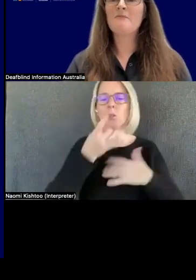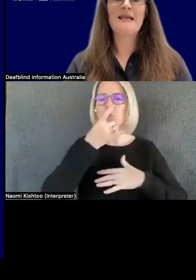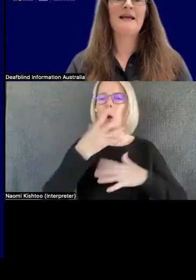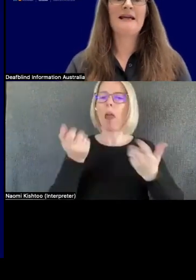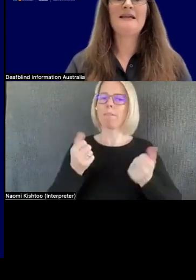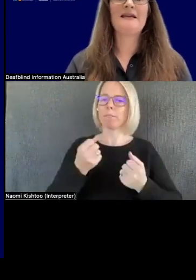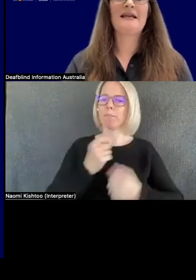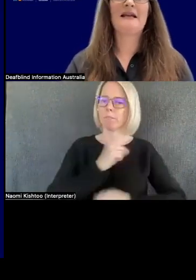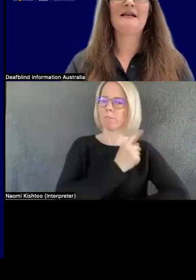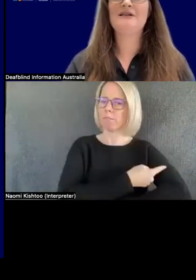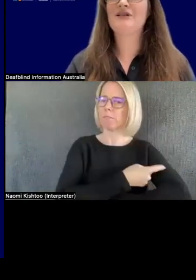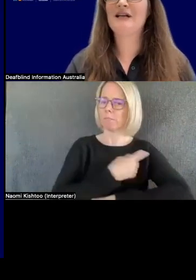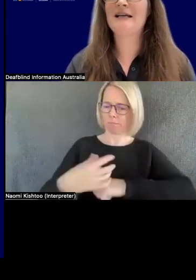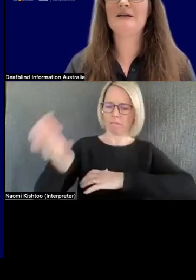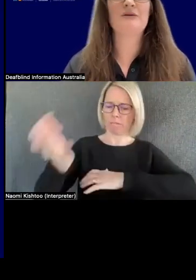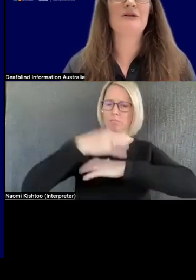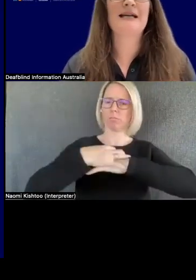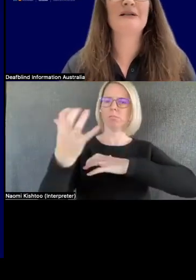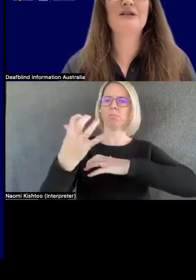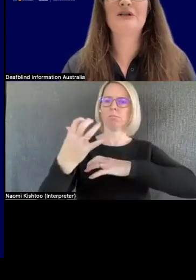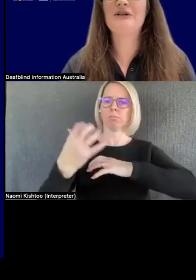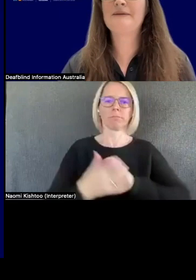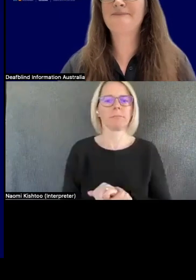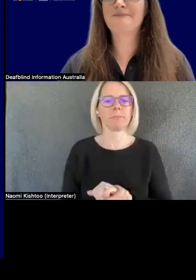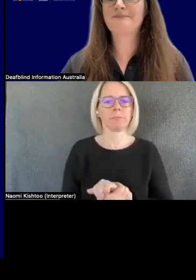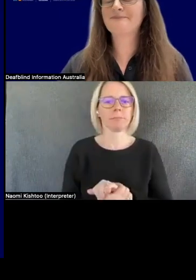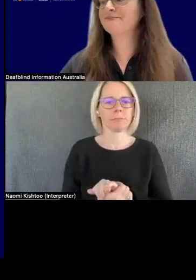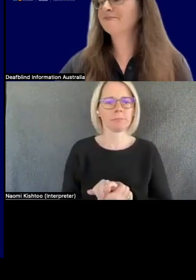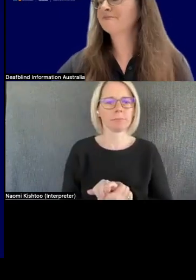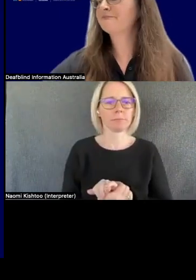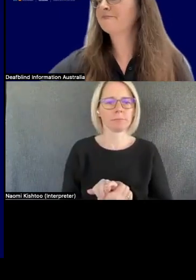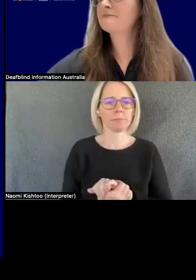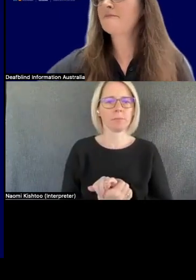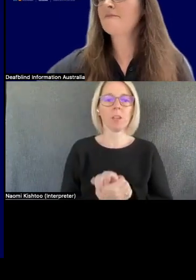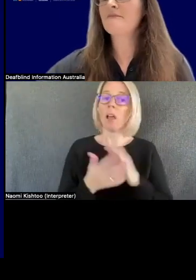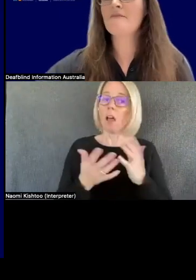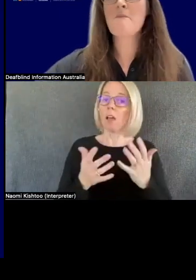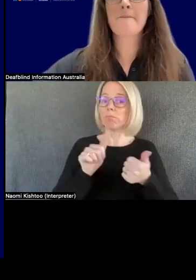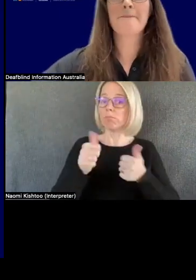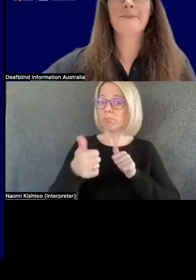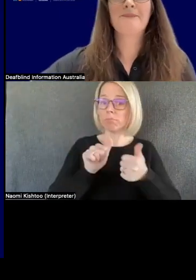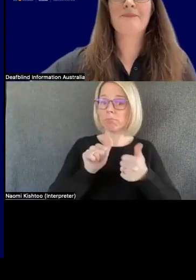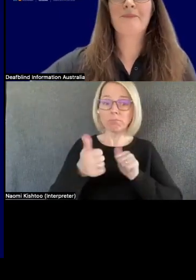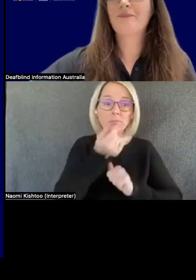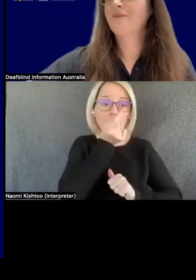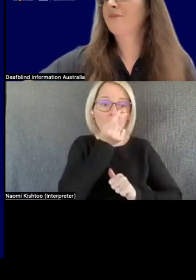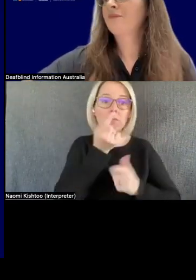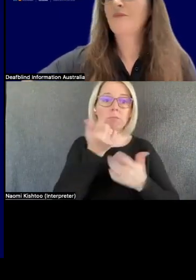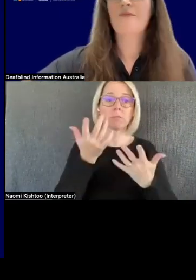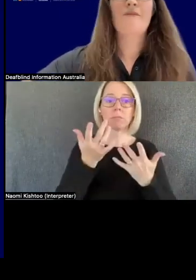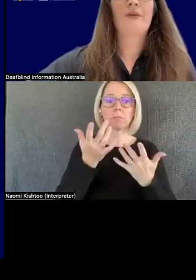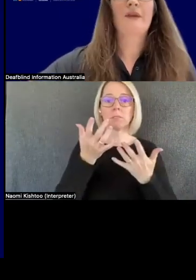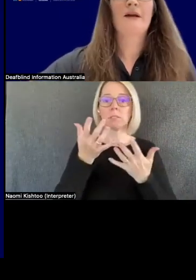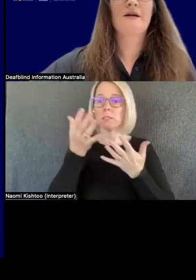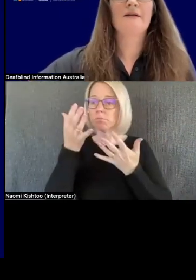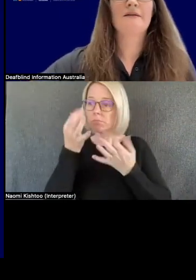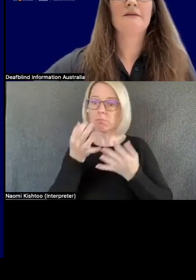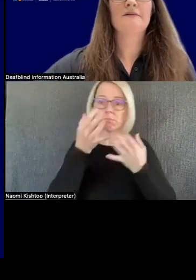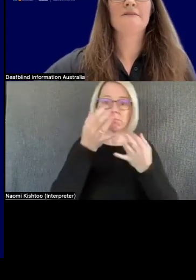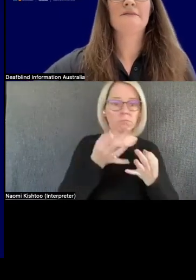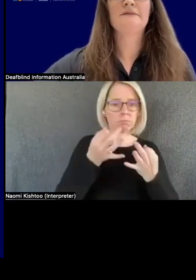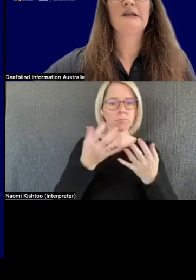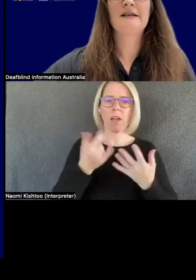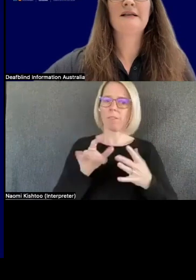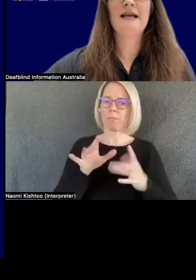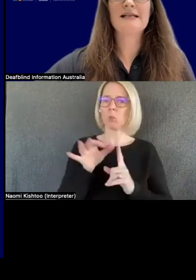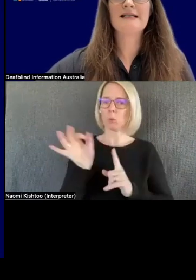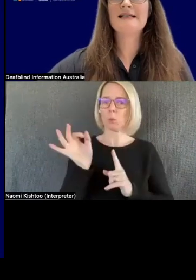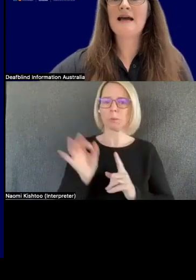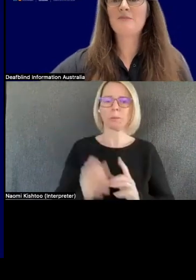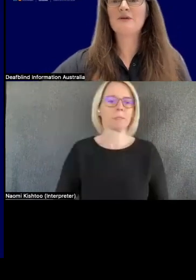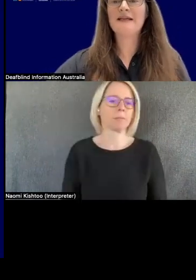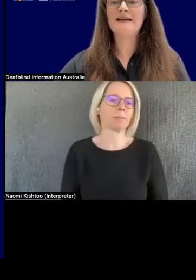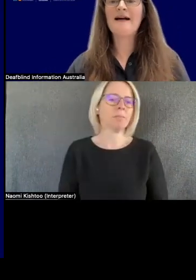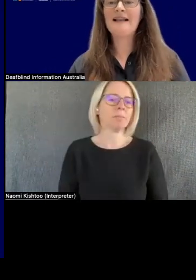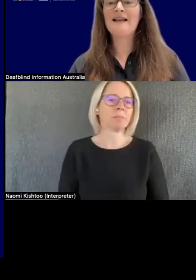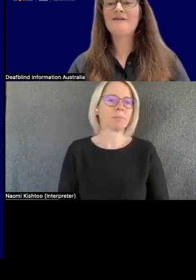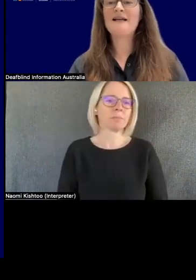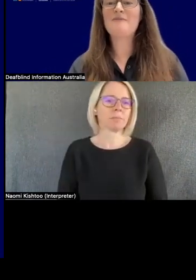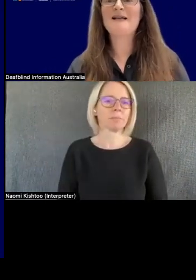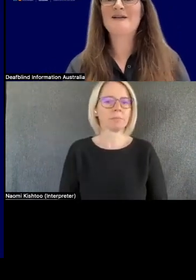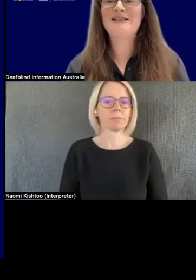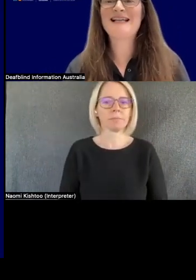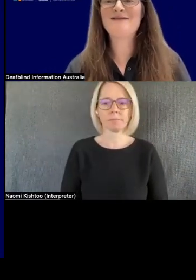From here, either can initiate or take a turn. The next example here, I love it because I’ve